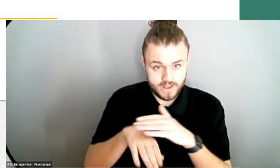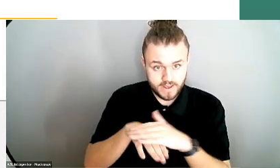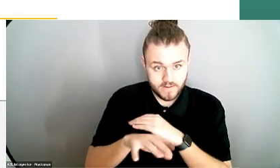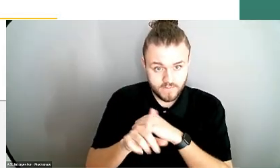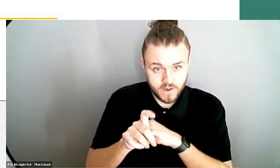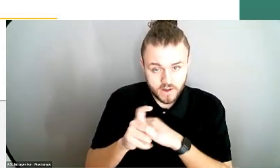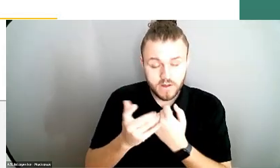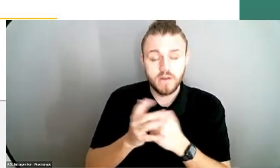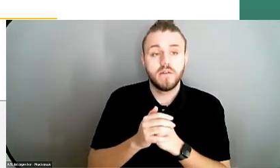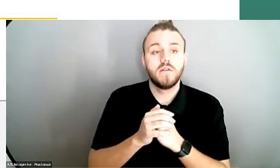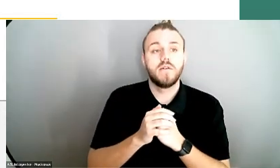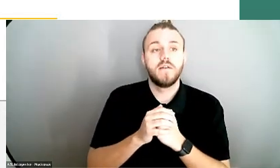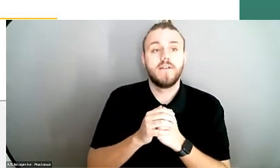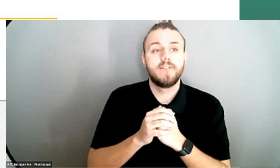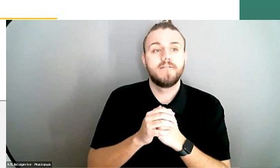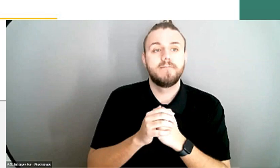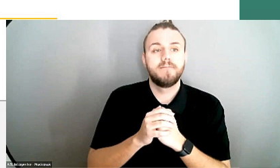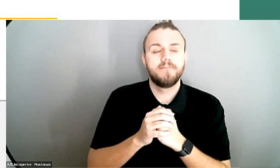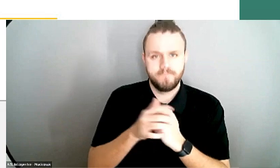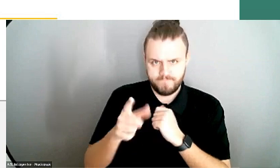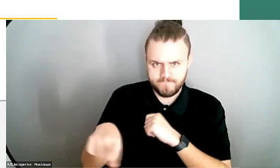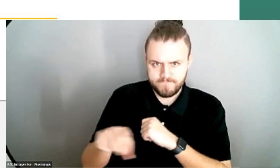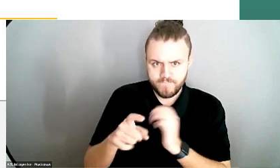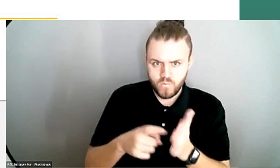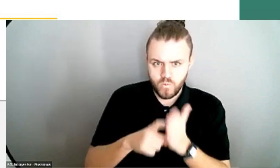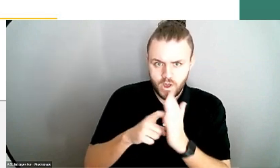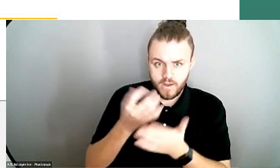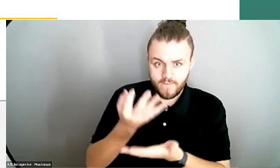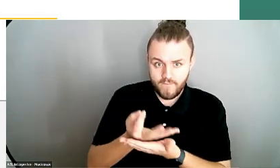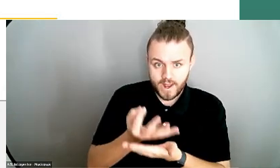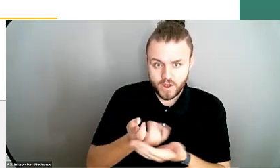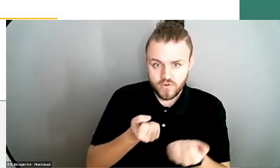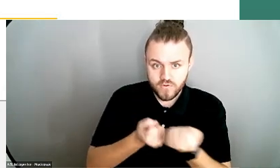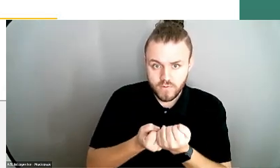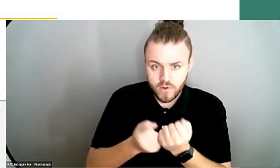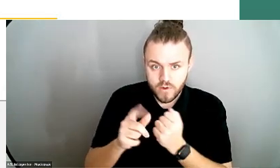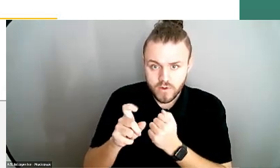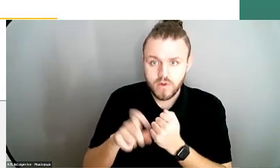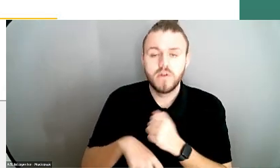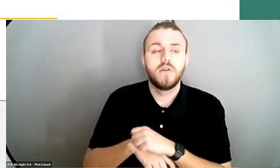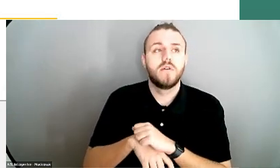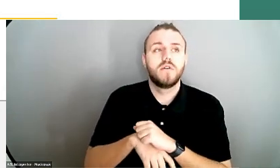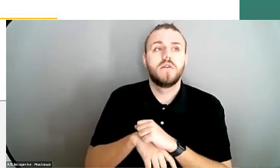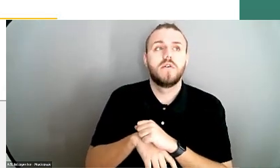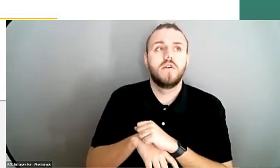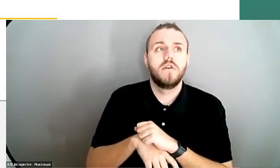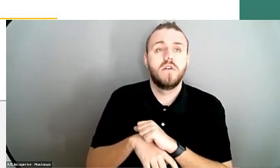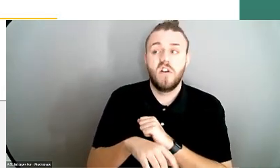Do you need financial support? Are there other people that we need to